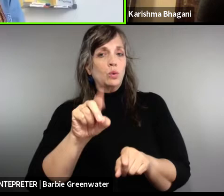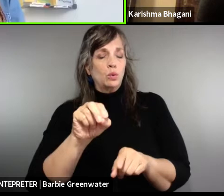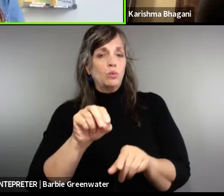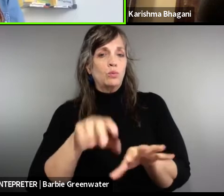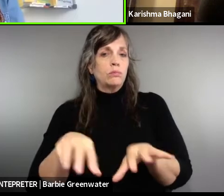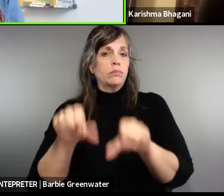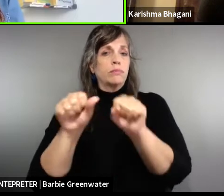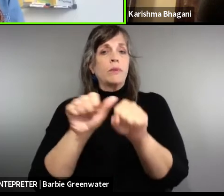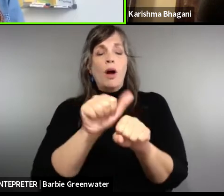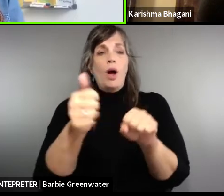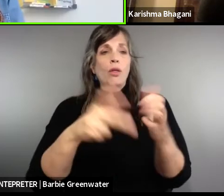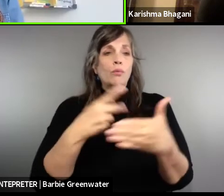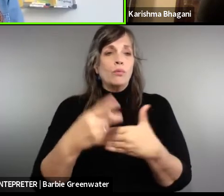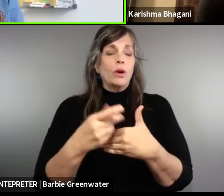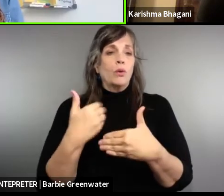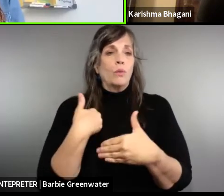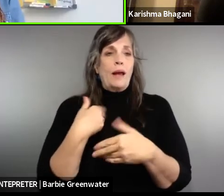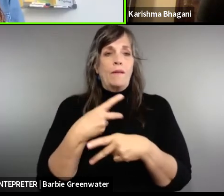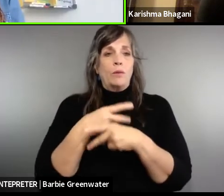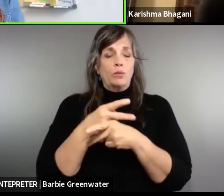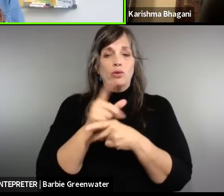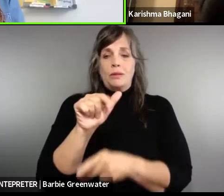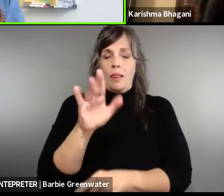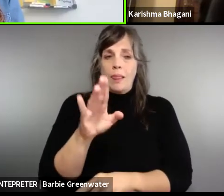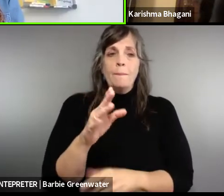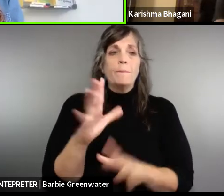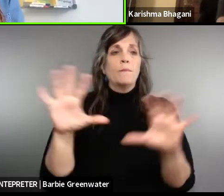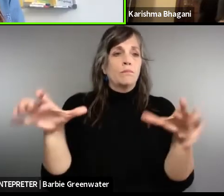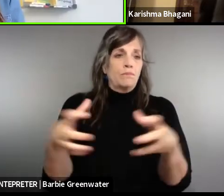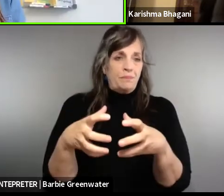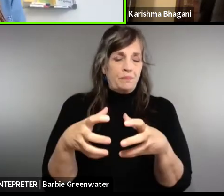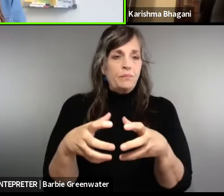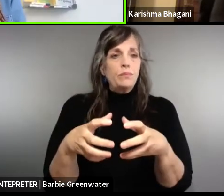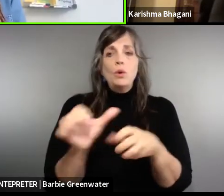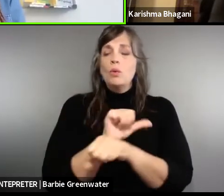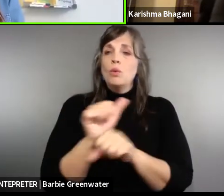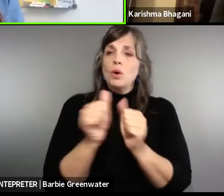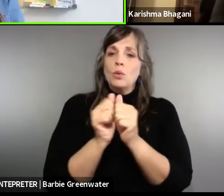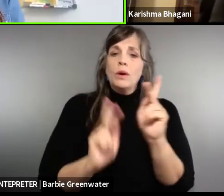that we have a producer's lab, where we work with people in our network